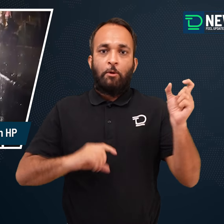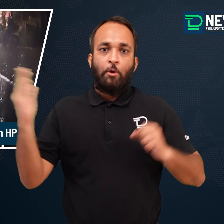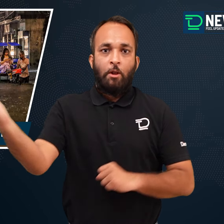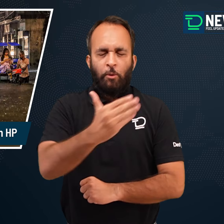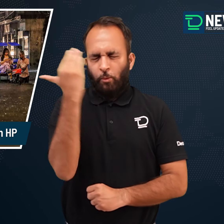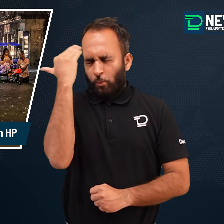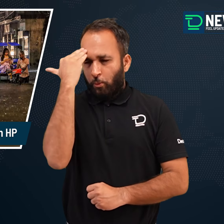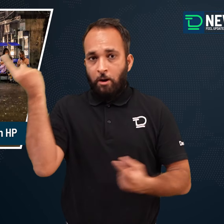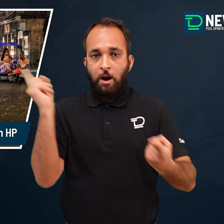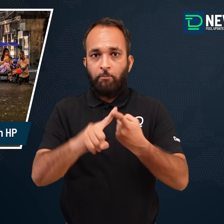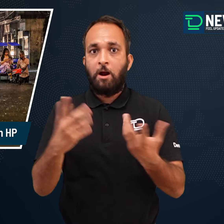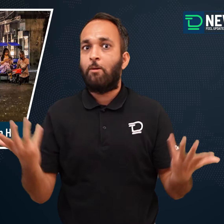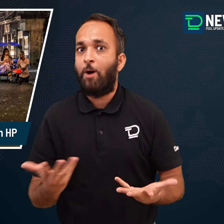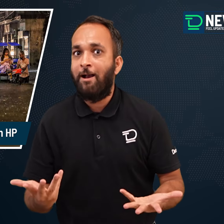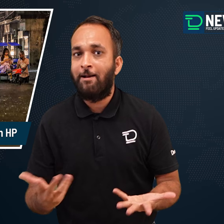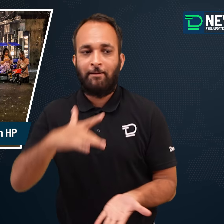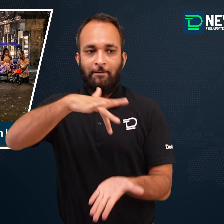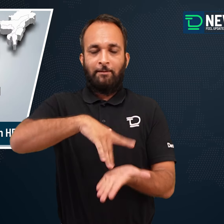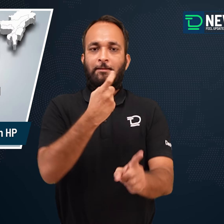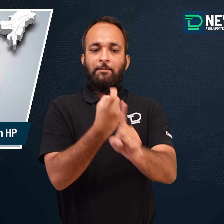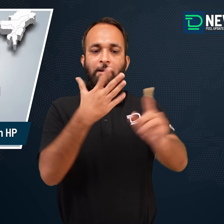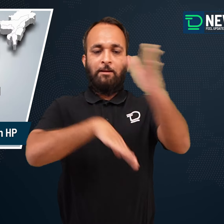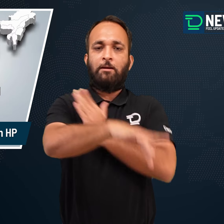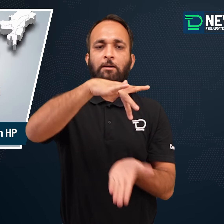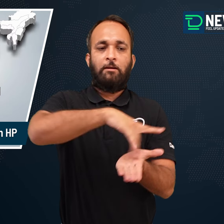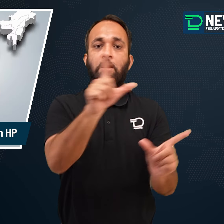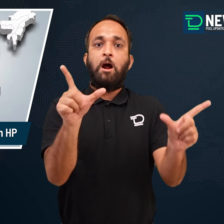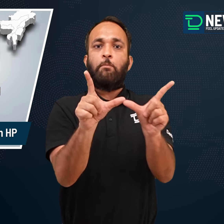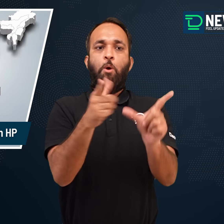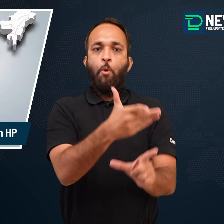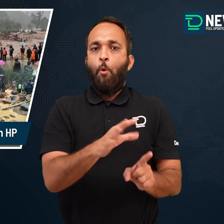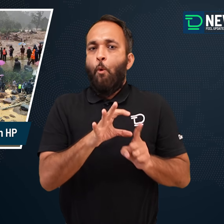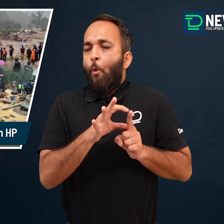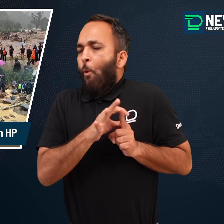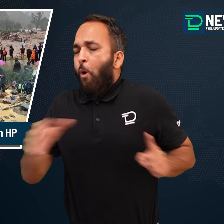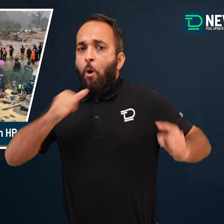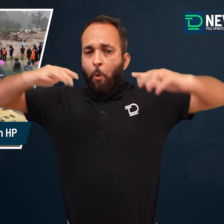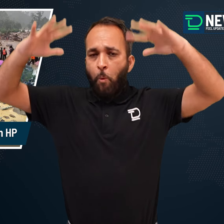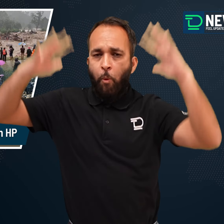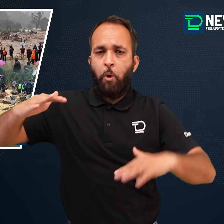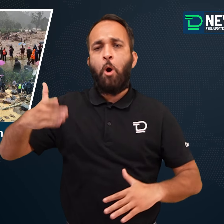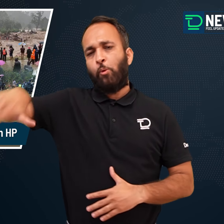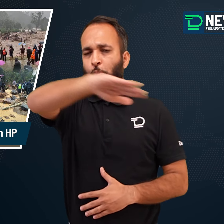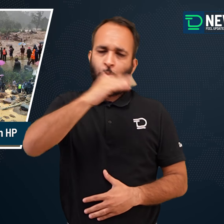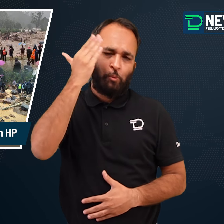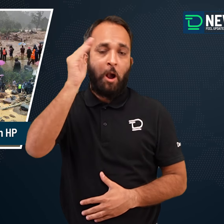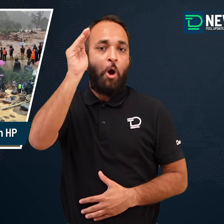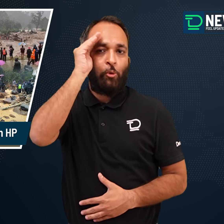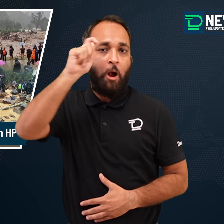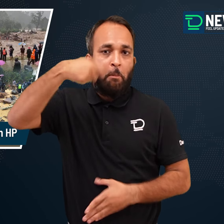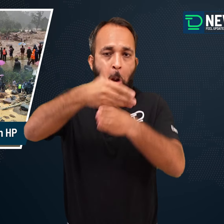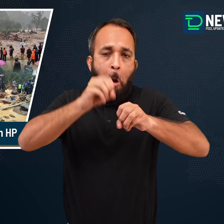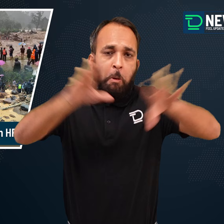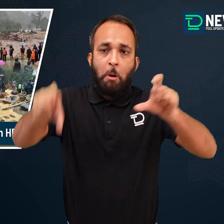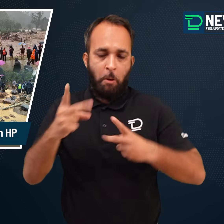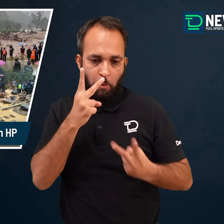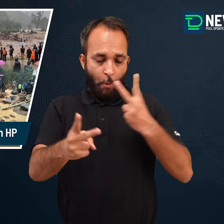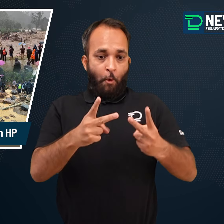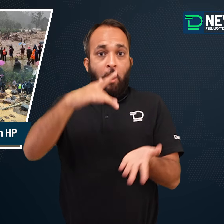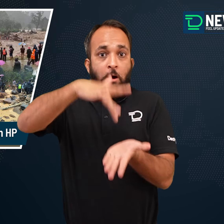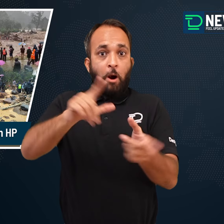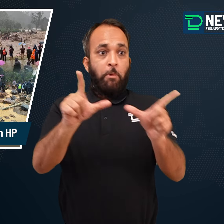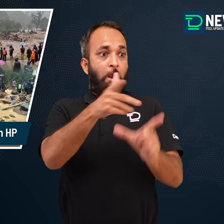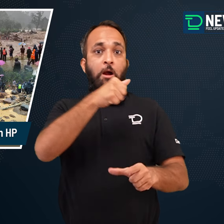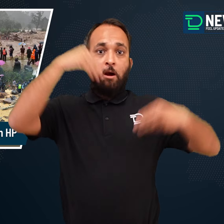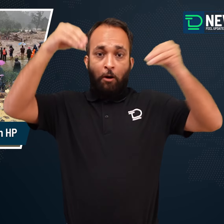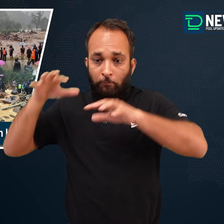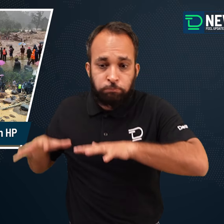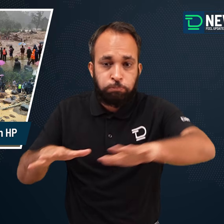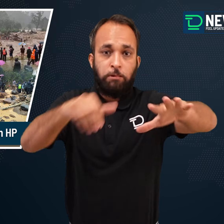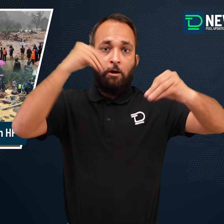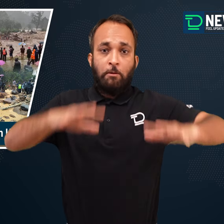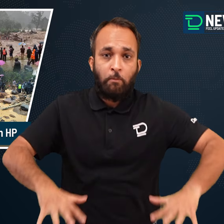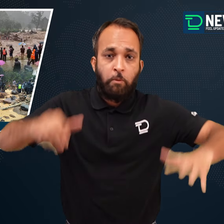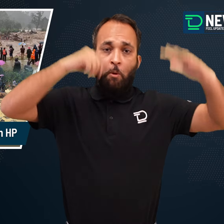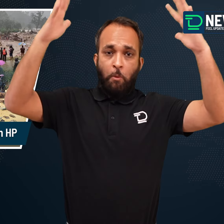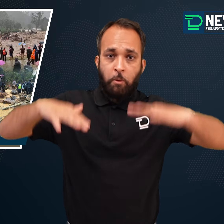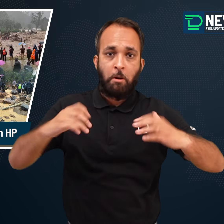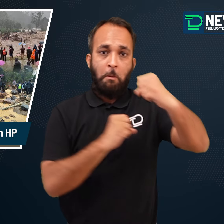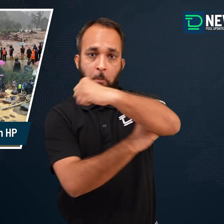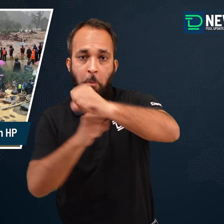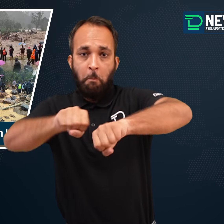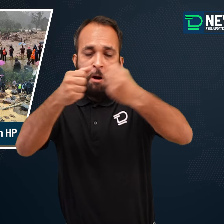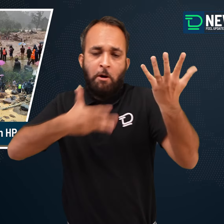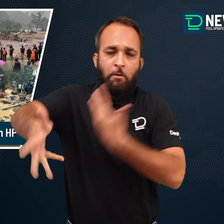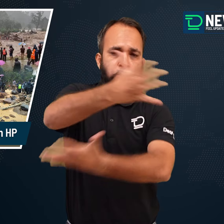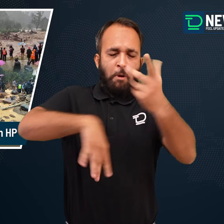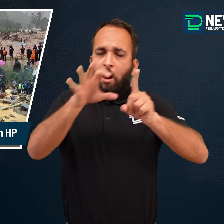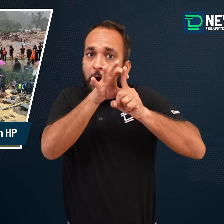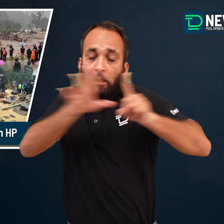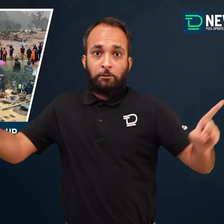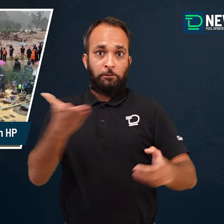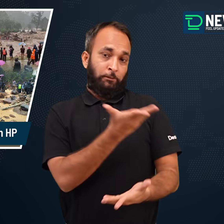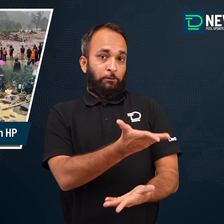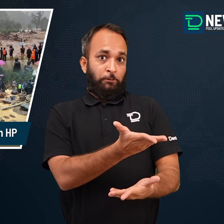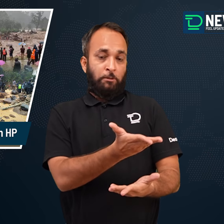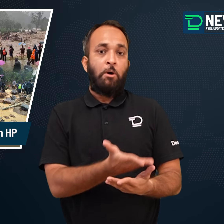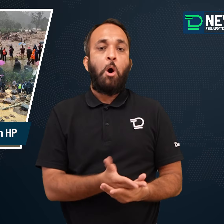Also, we all know what happened in Wayanad, Kerala.